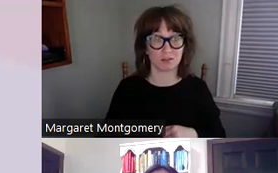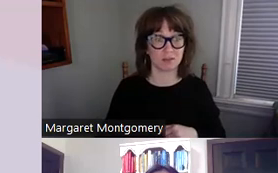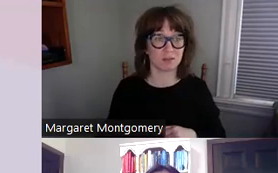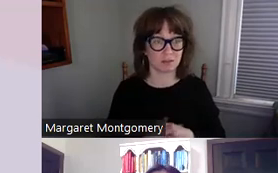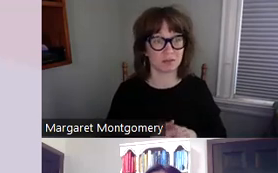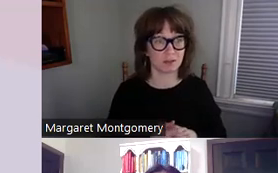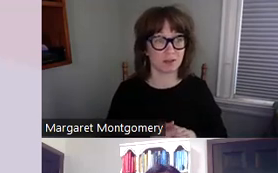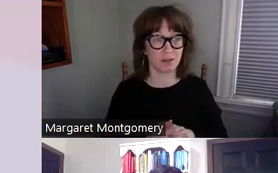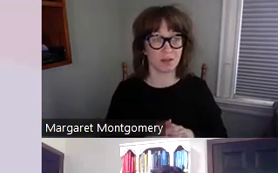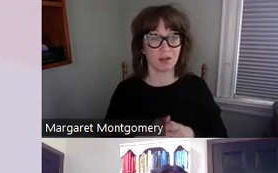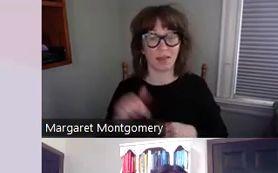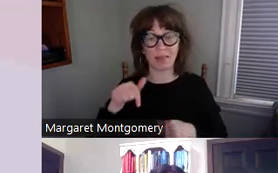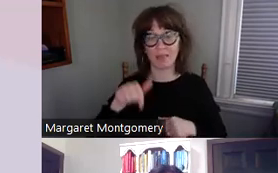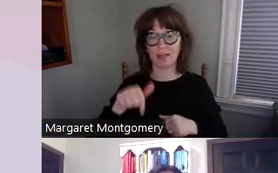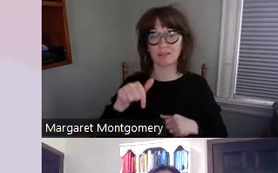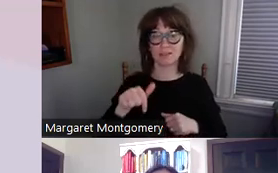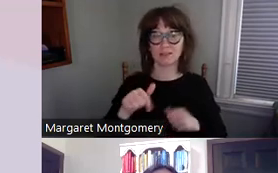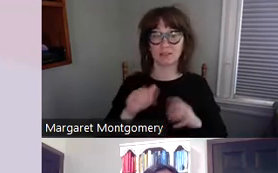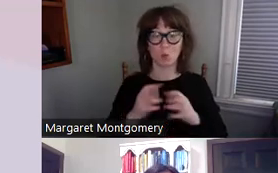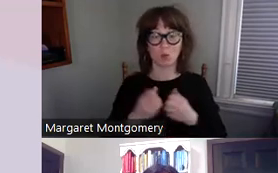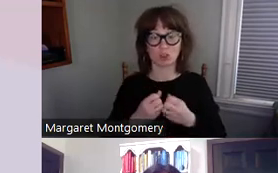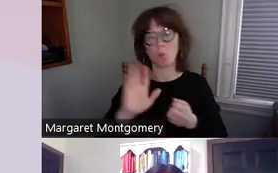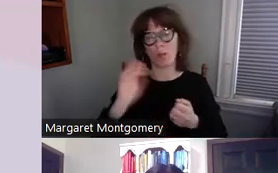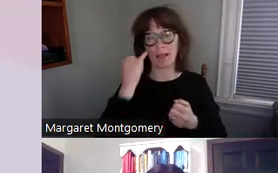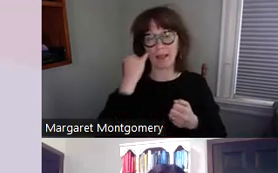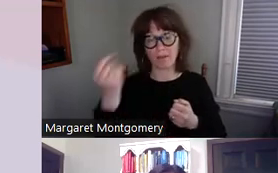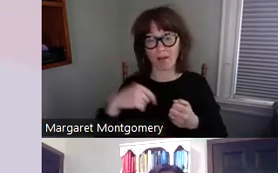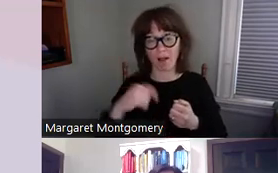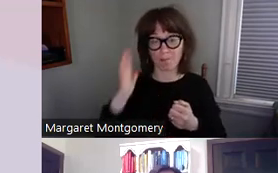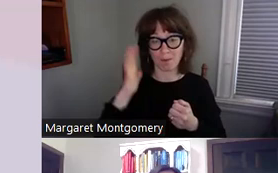them in the past. 12:07:29 This will be the same content. So